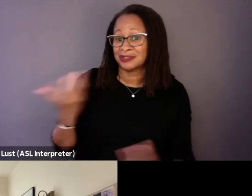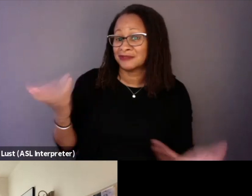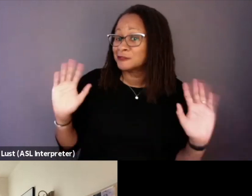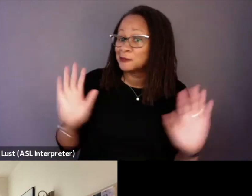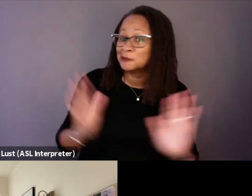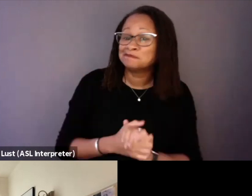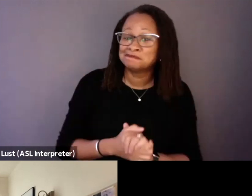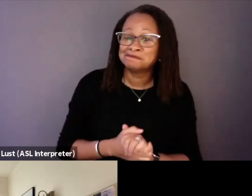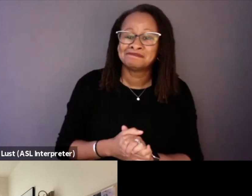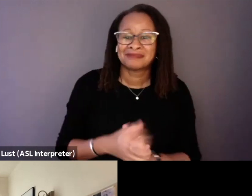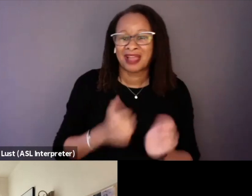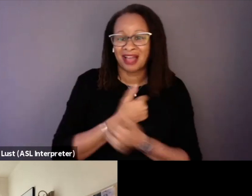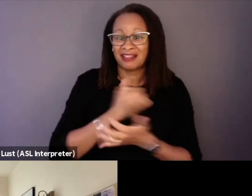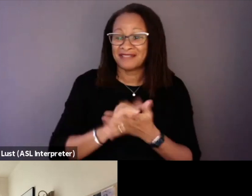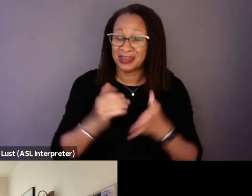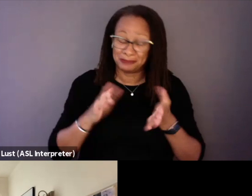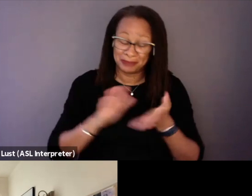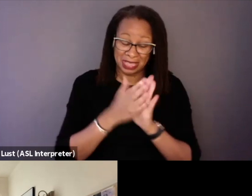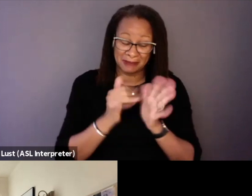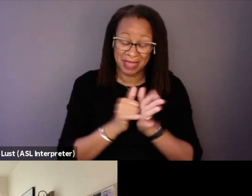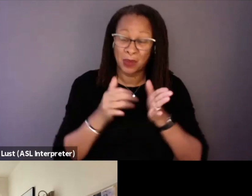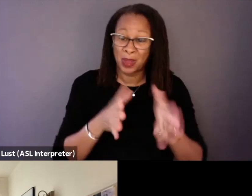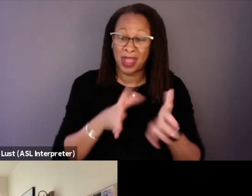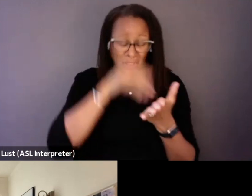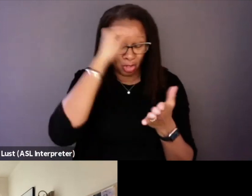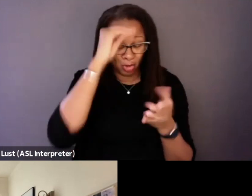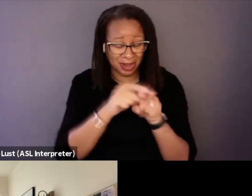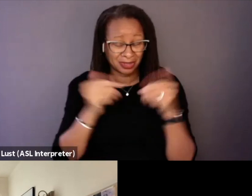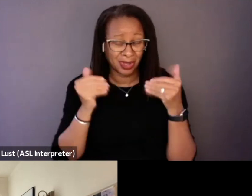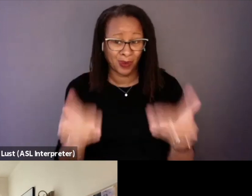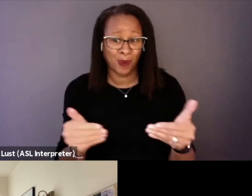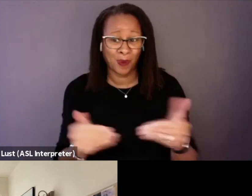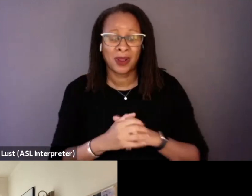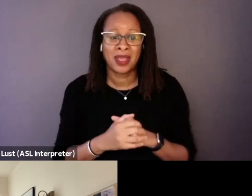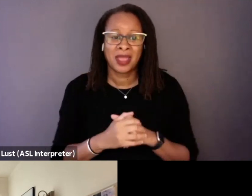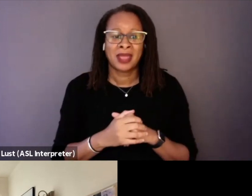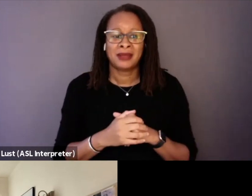because it became more of almost like a spiritual practice